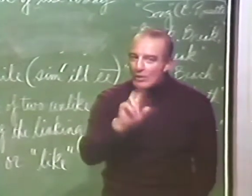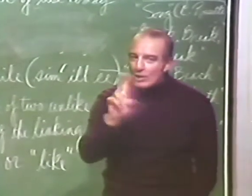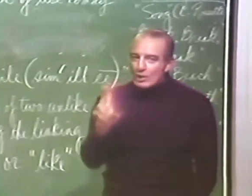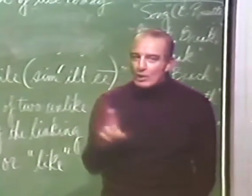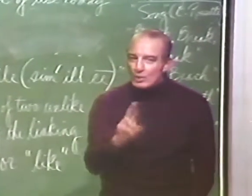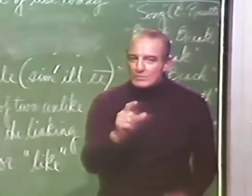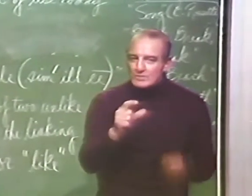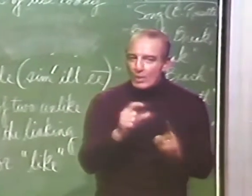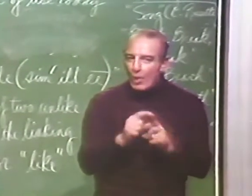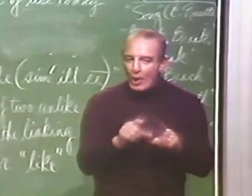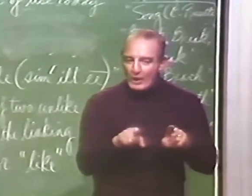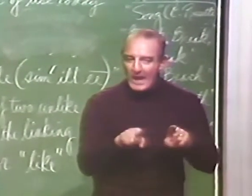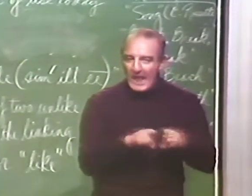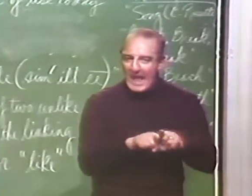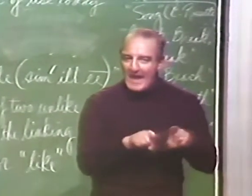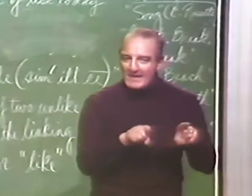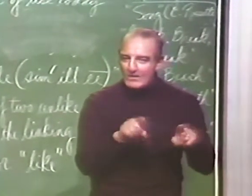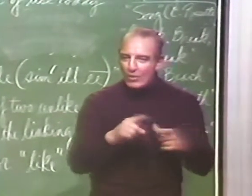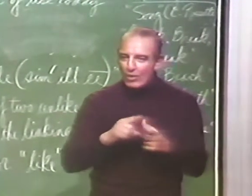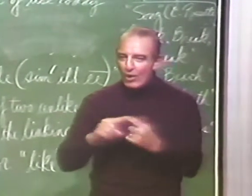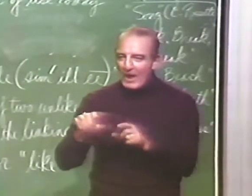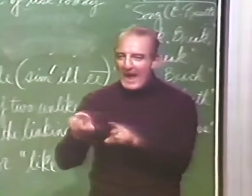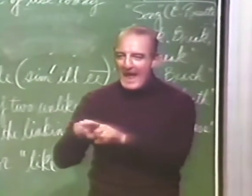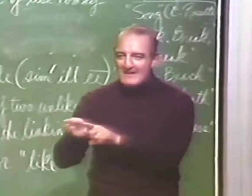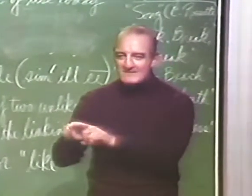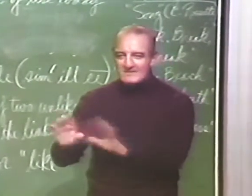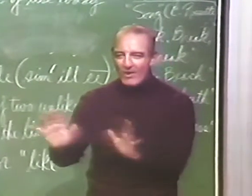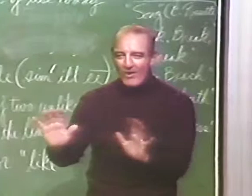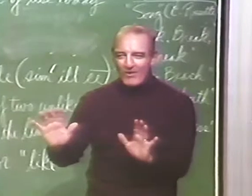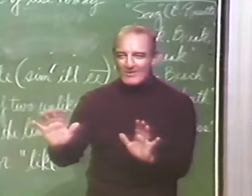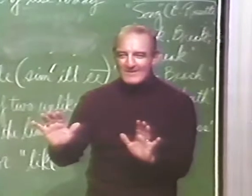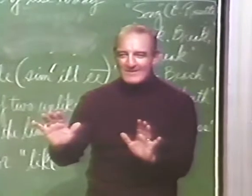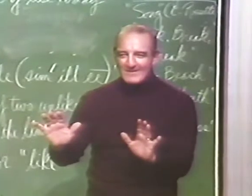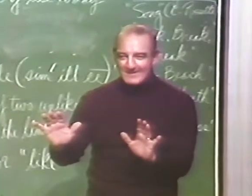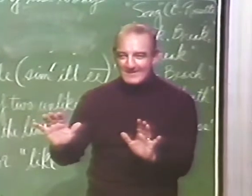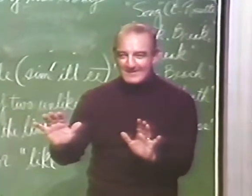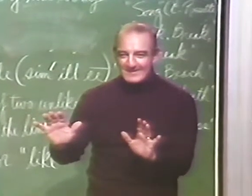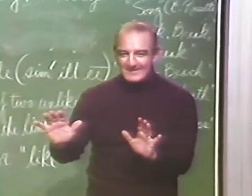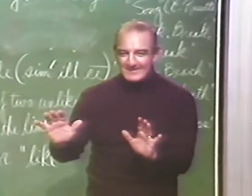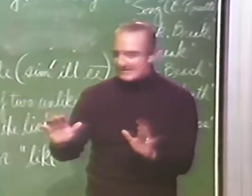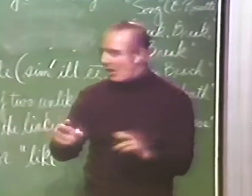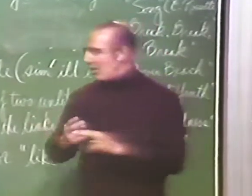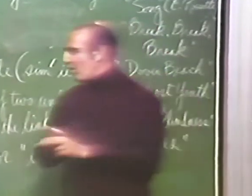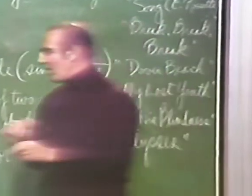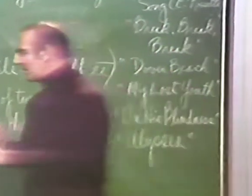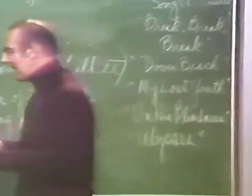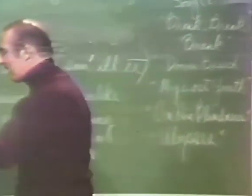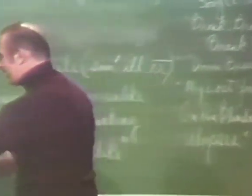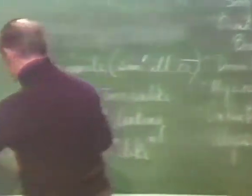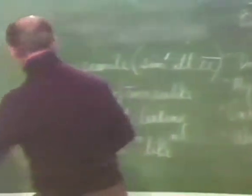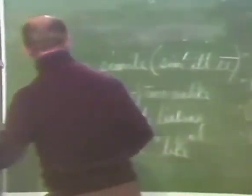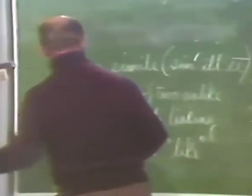BUT THEY DON'T USE THE WORD "LIKE" OR "AS." NO.